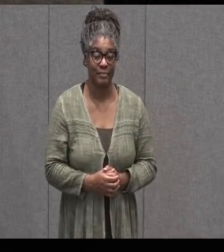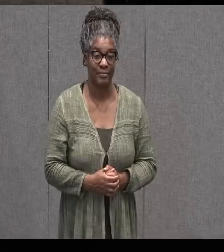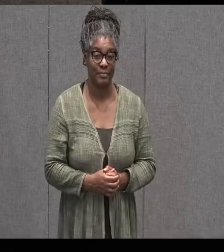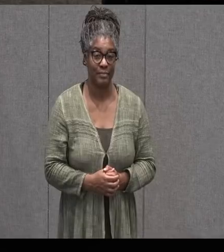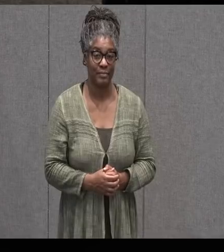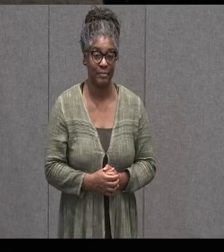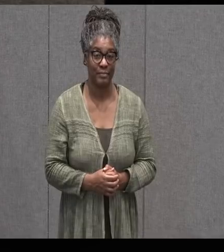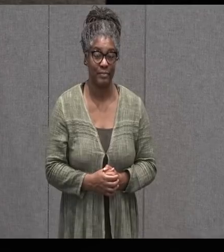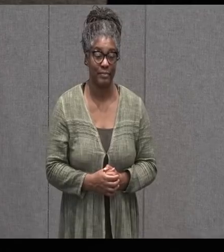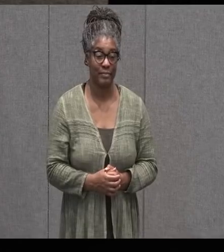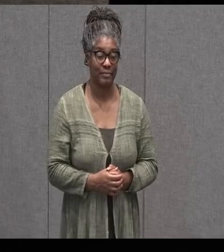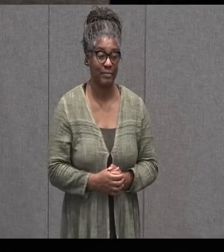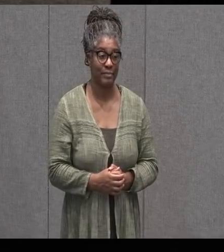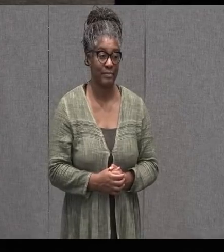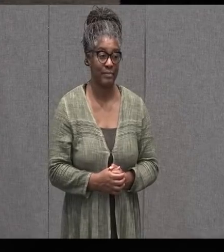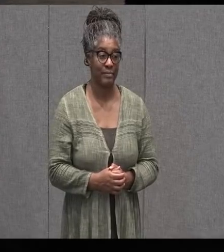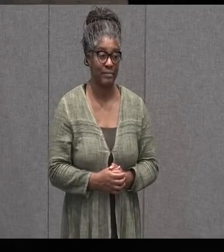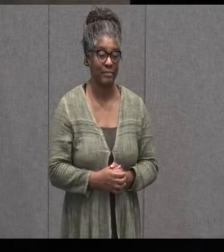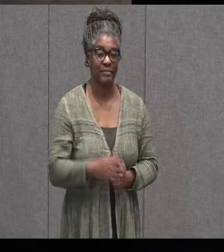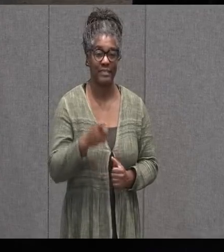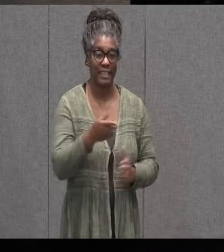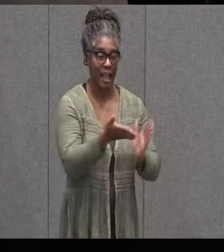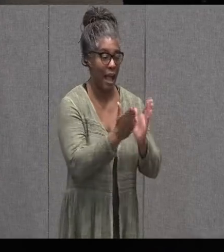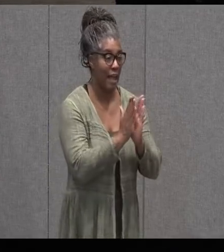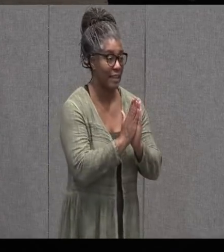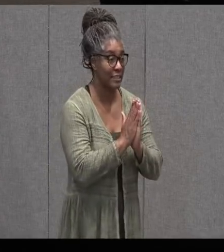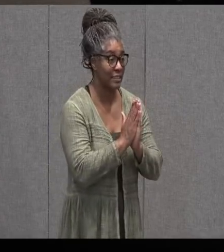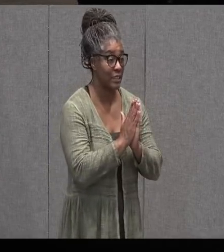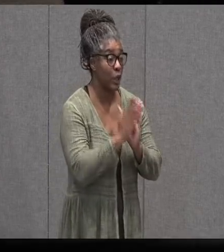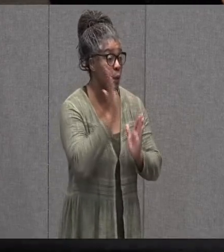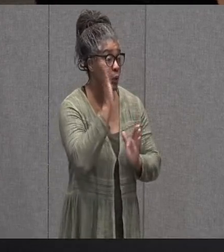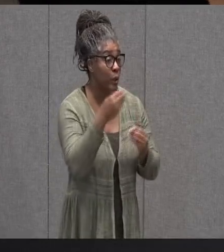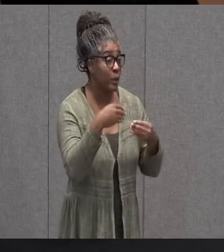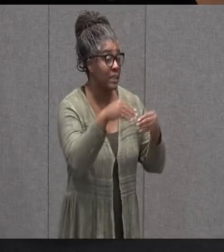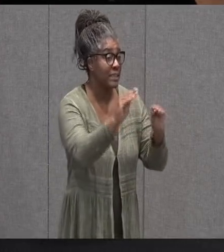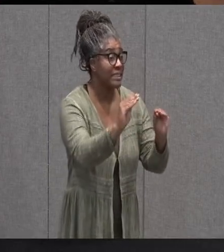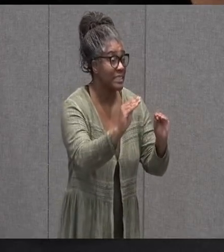Asked Benny, "Will you sell me a rose for a penny?"